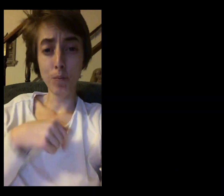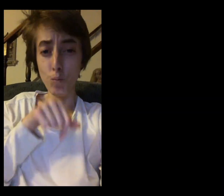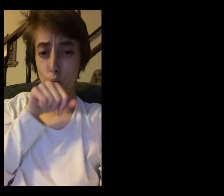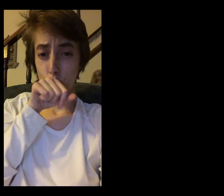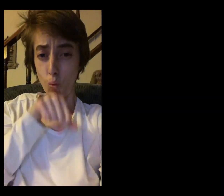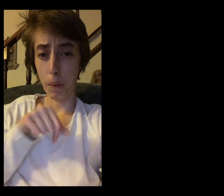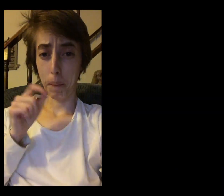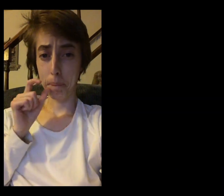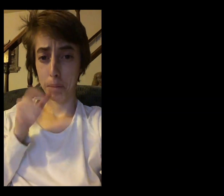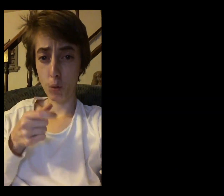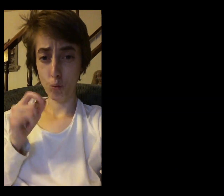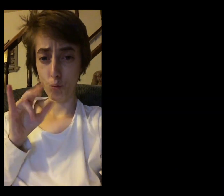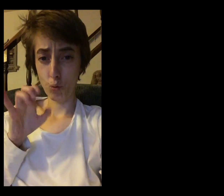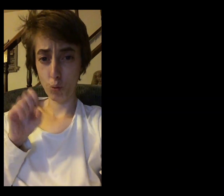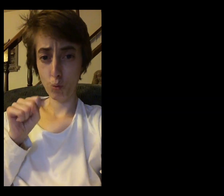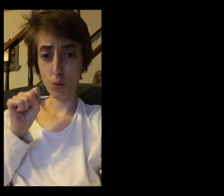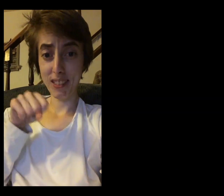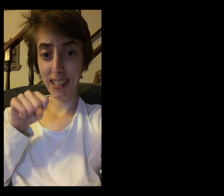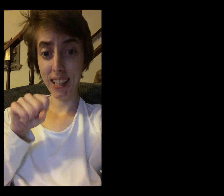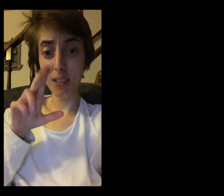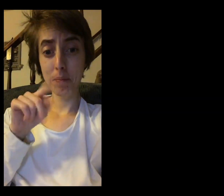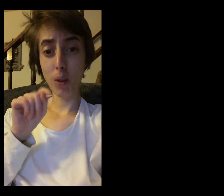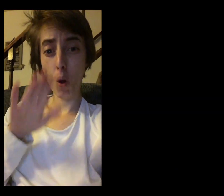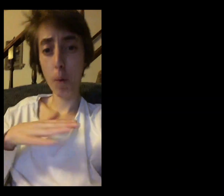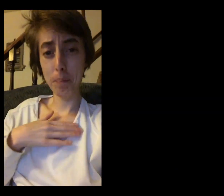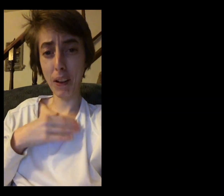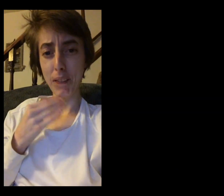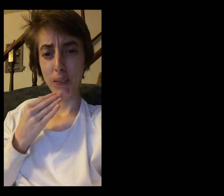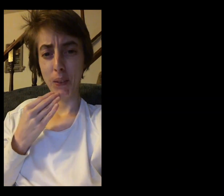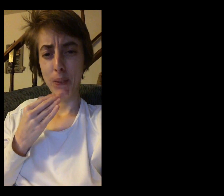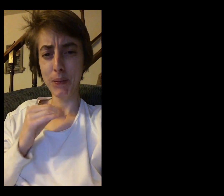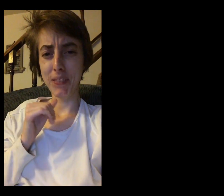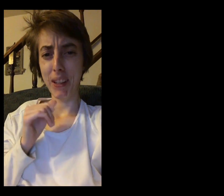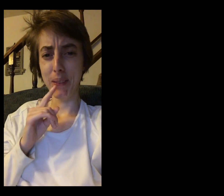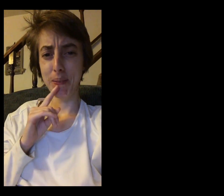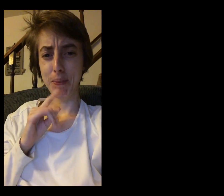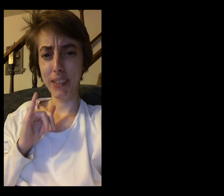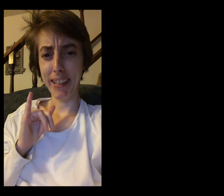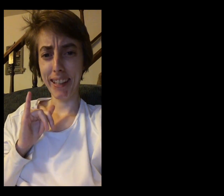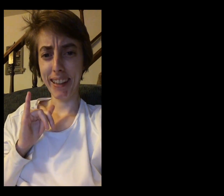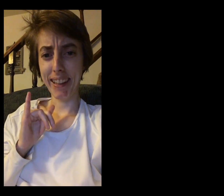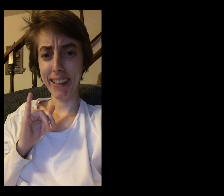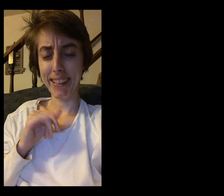"I love pickle juice. But on my food? Not really.